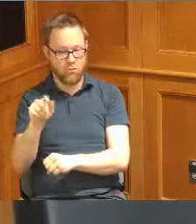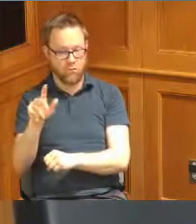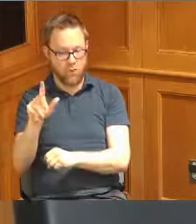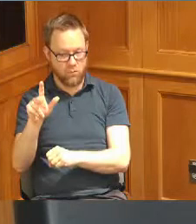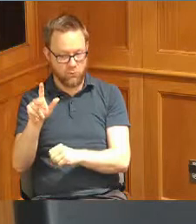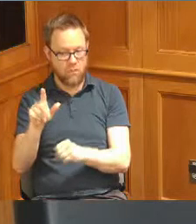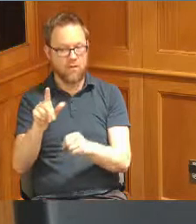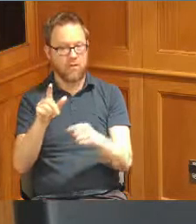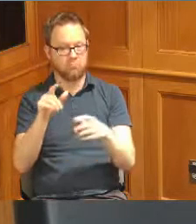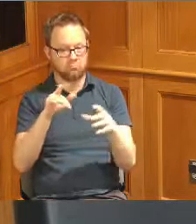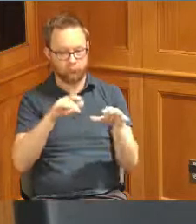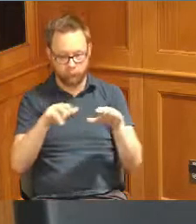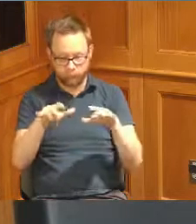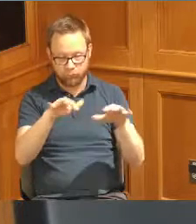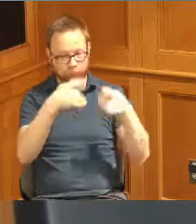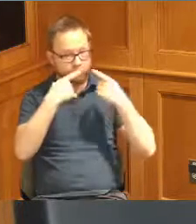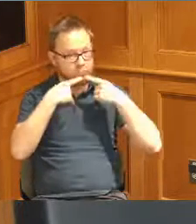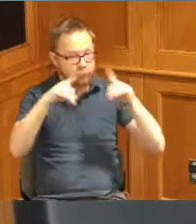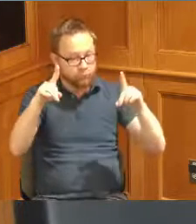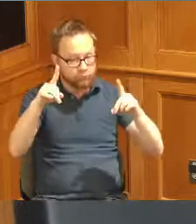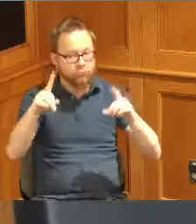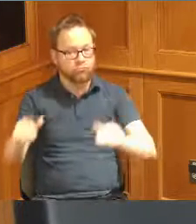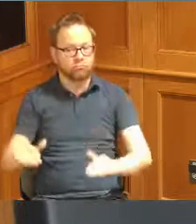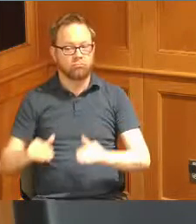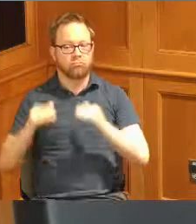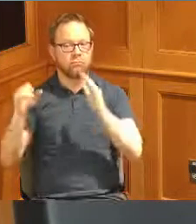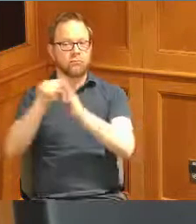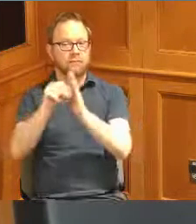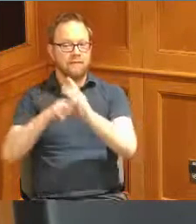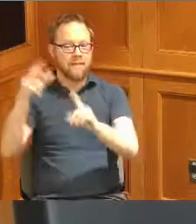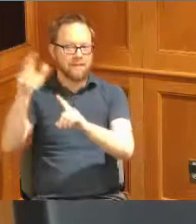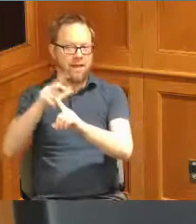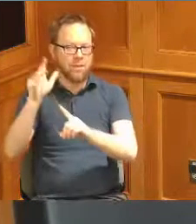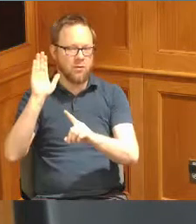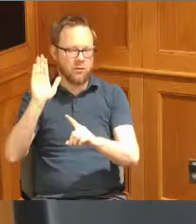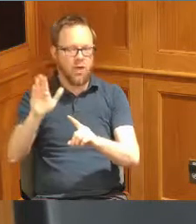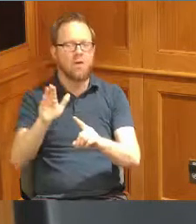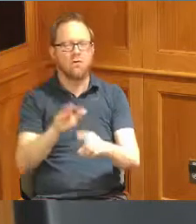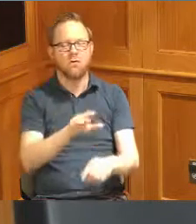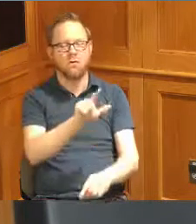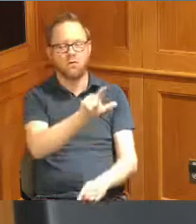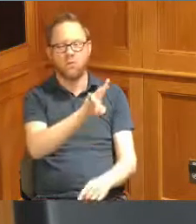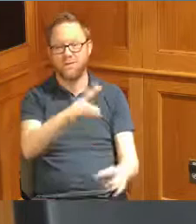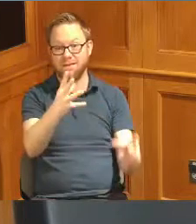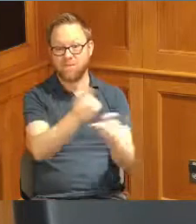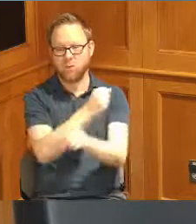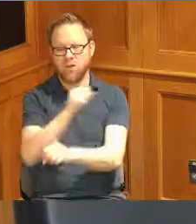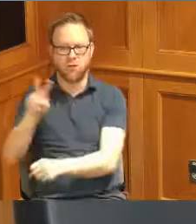two state championship game with an overall record of 27 and two including a victory over